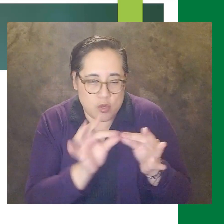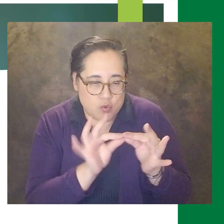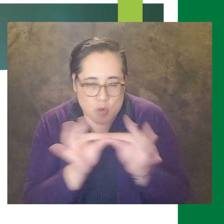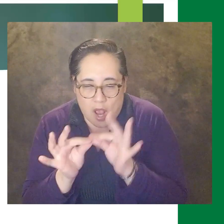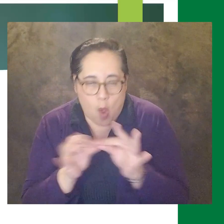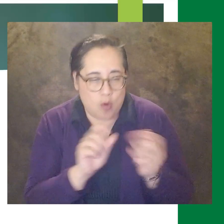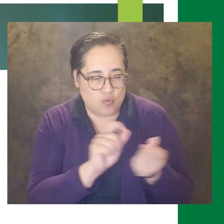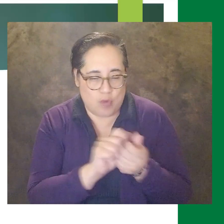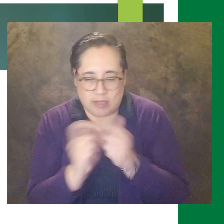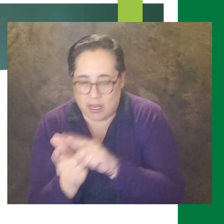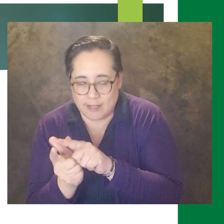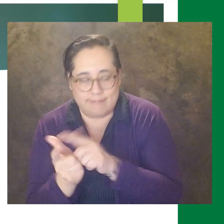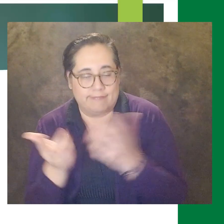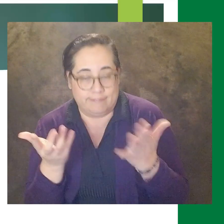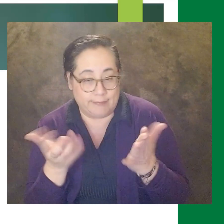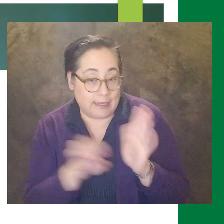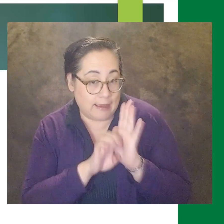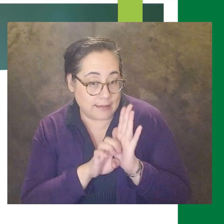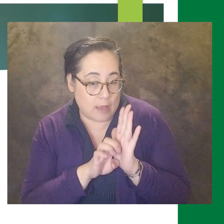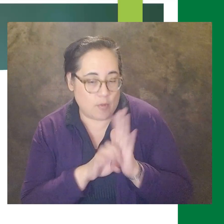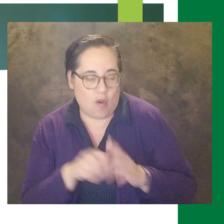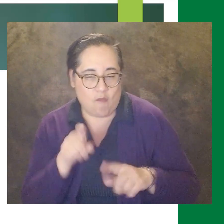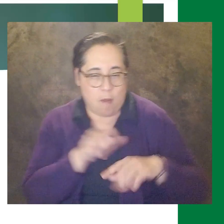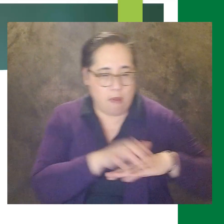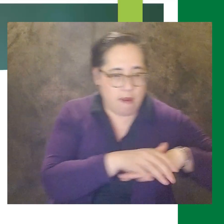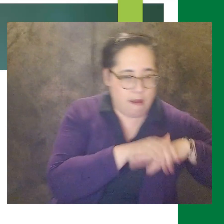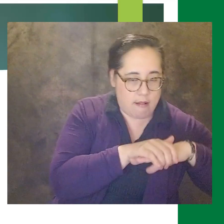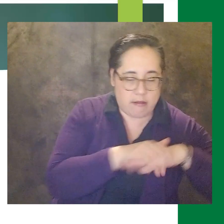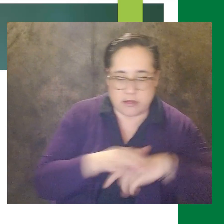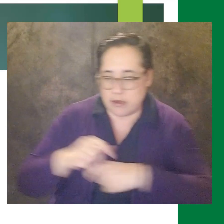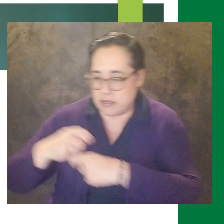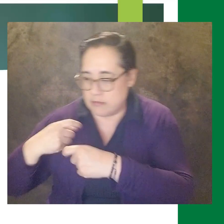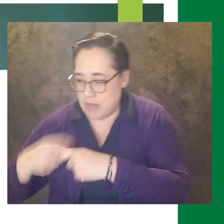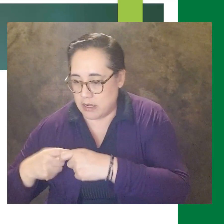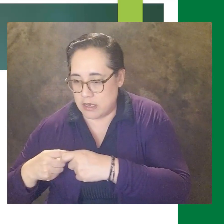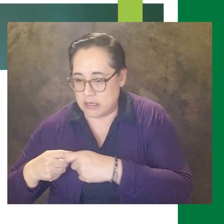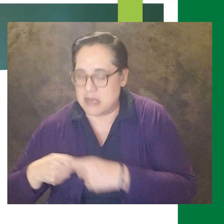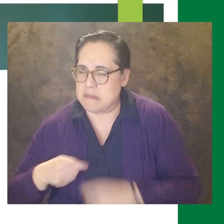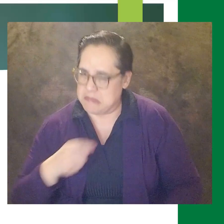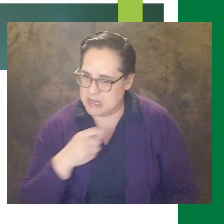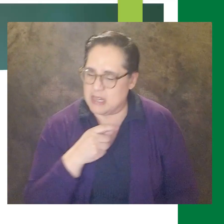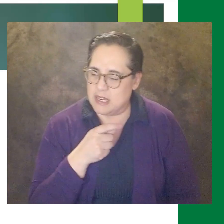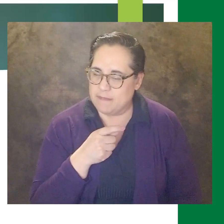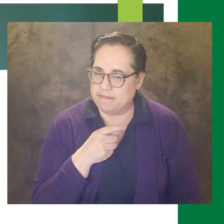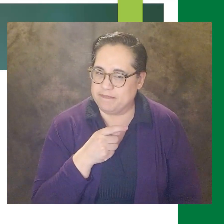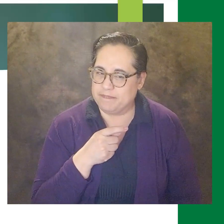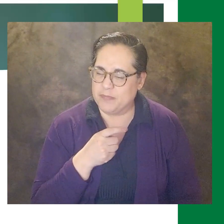Example, going from English to ... Spanish, it would be incorrect to say ...